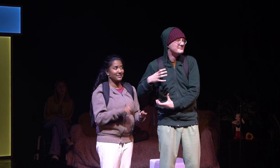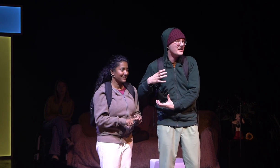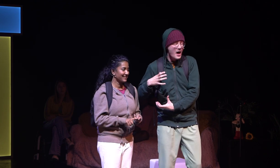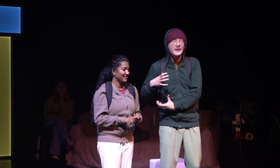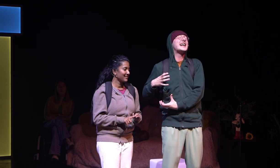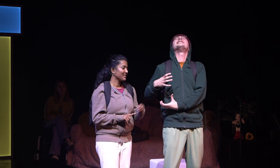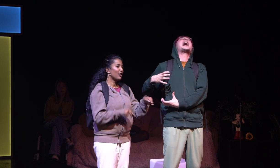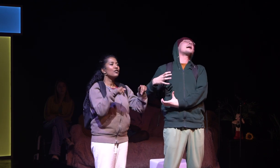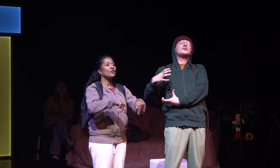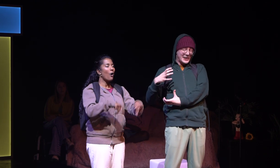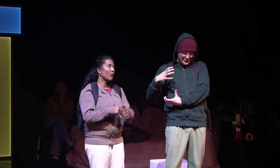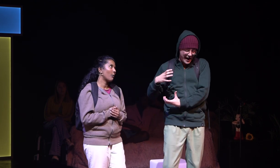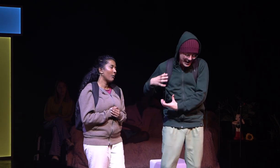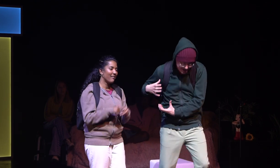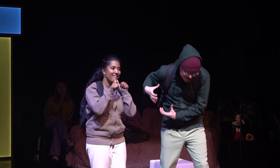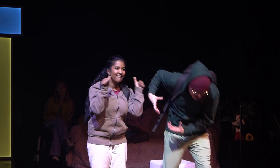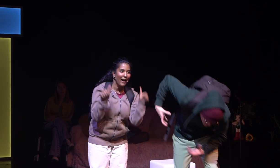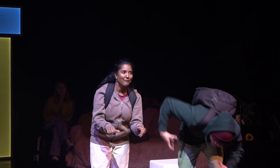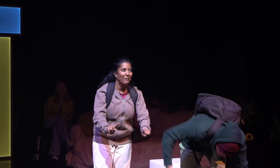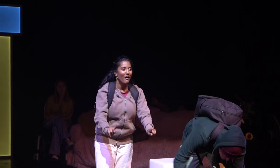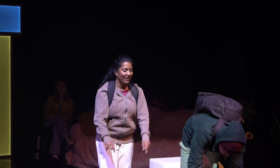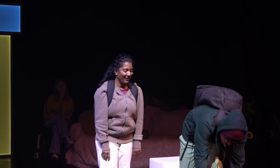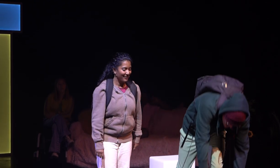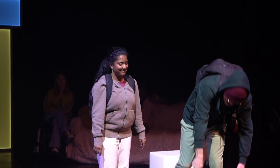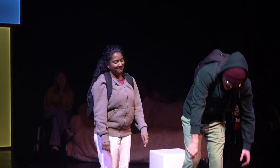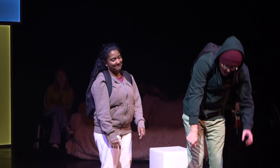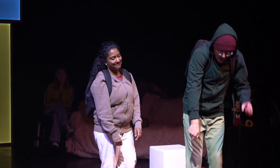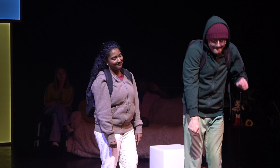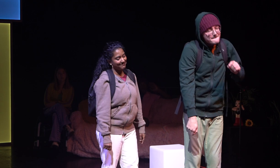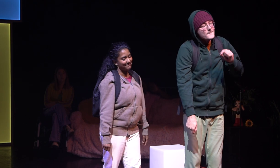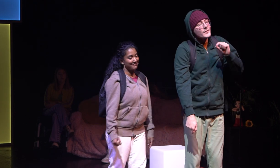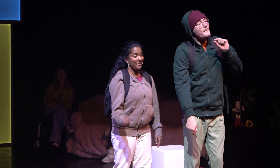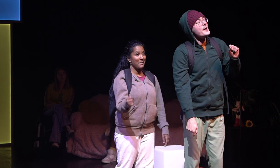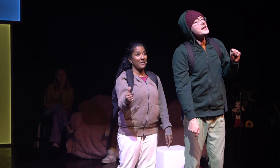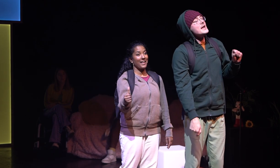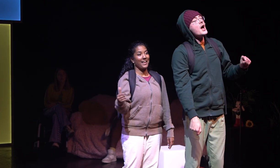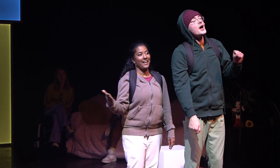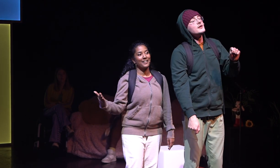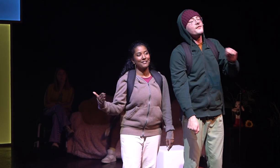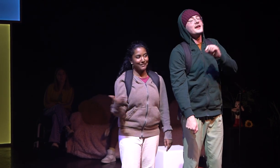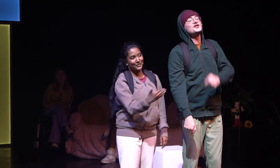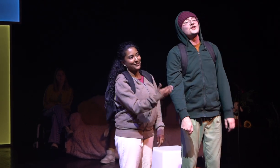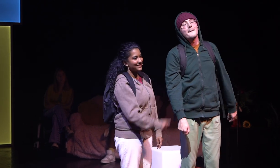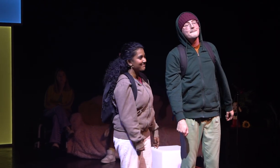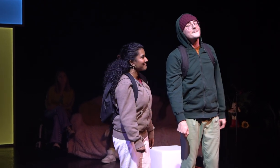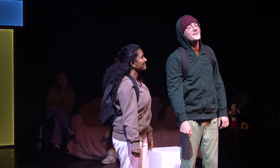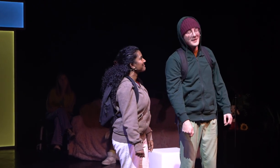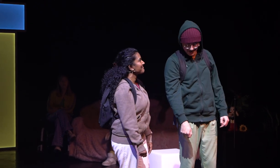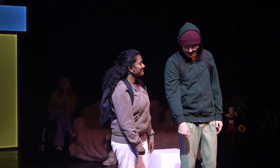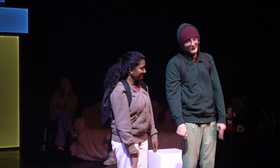and Gary's absolute favorite: pea and fish.